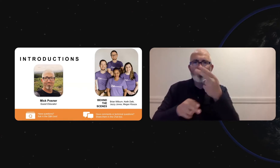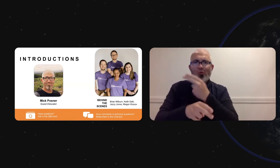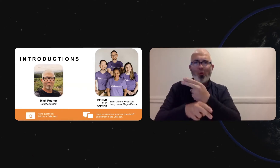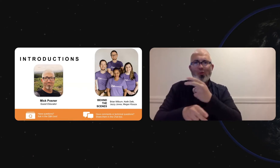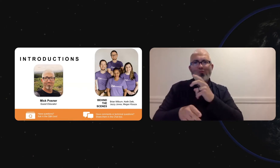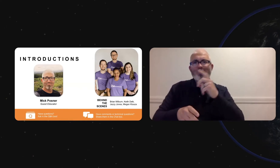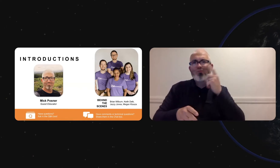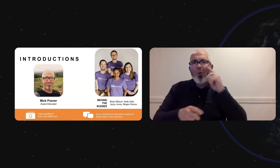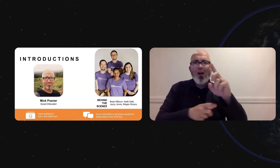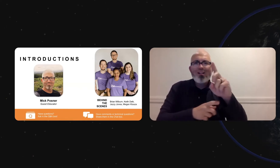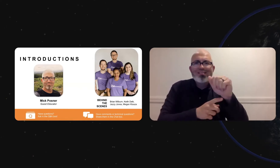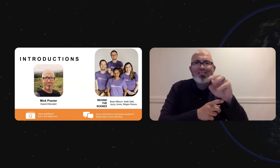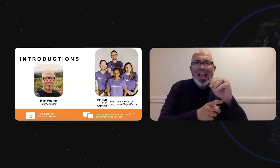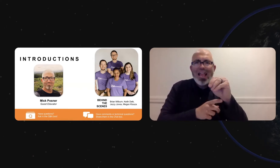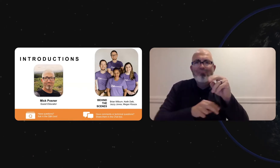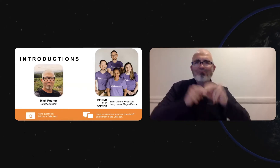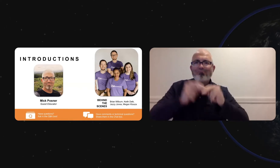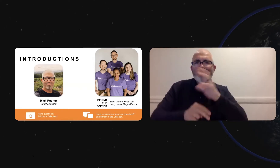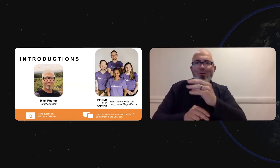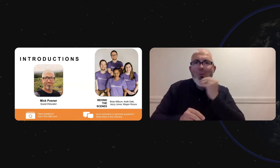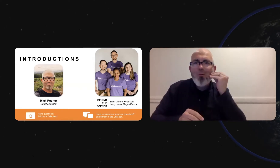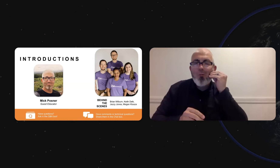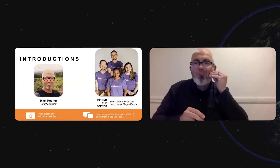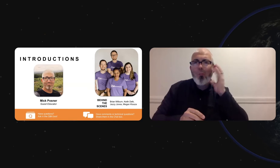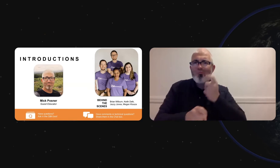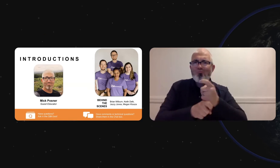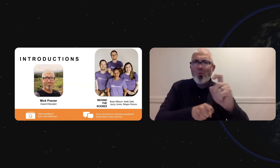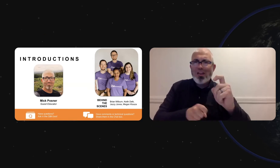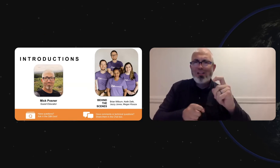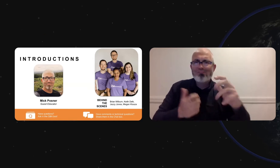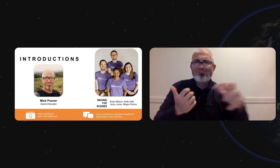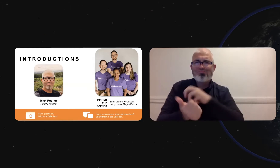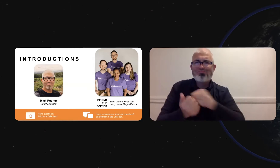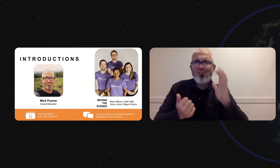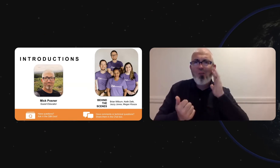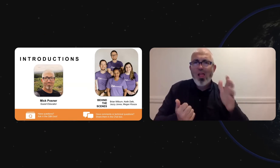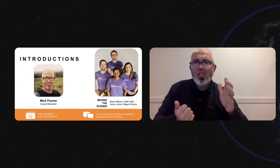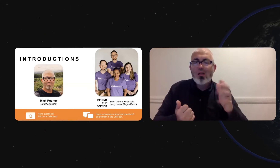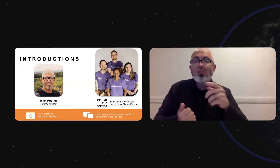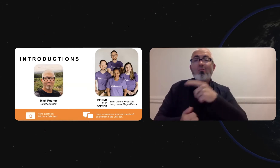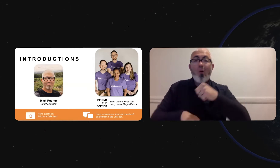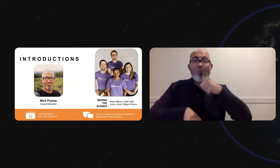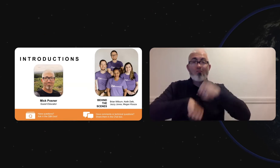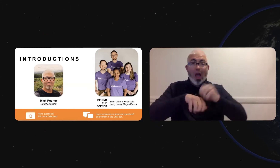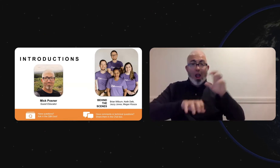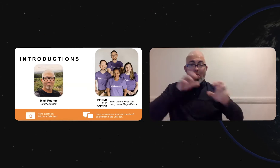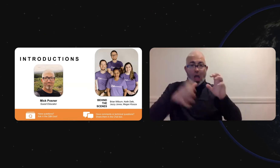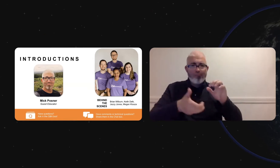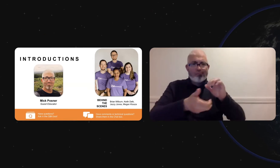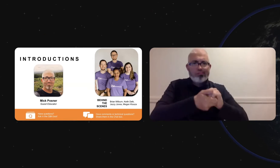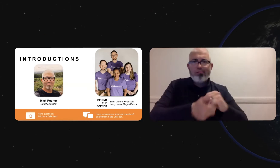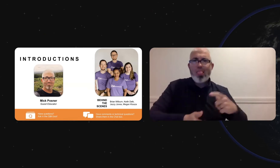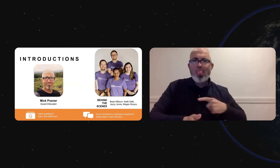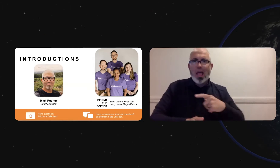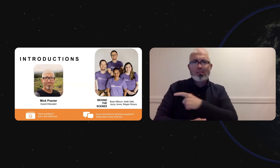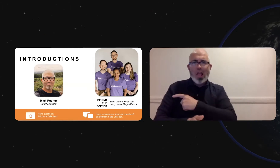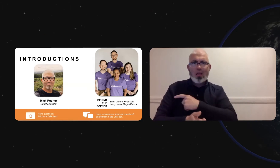That river had a beaver population and dams. The bottling and selling of water would've ruined the beaver habitat.